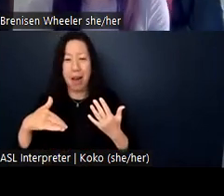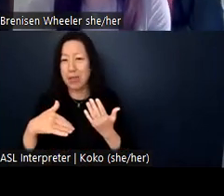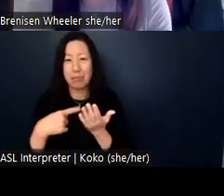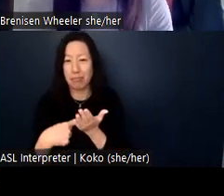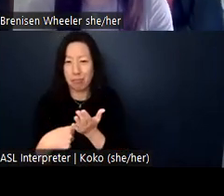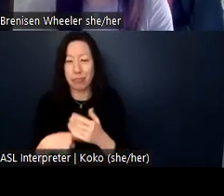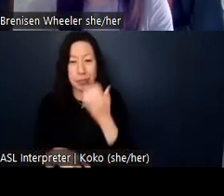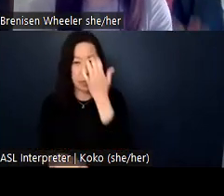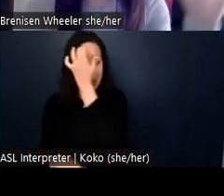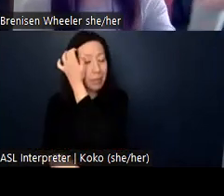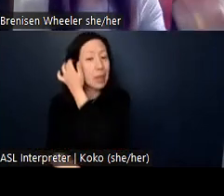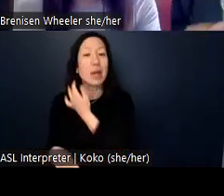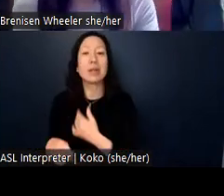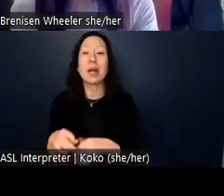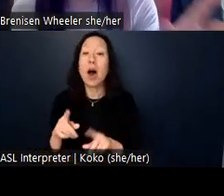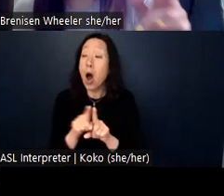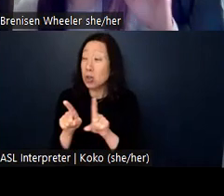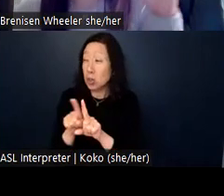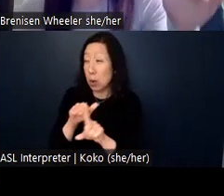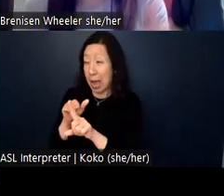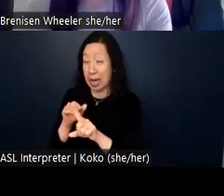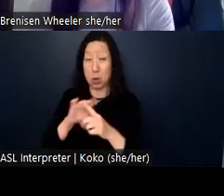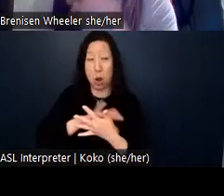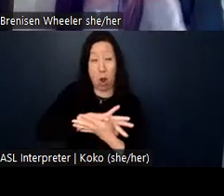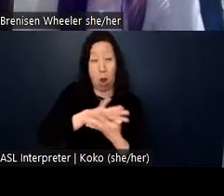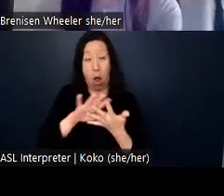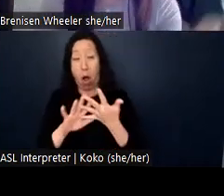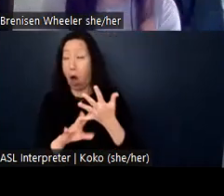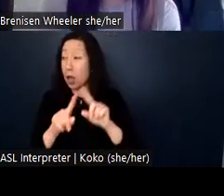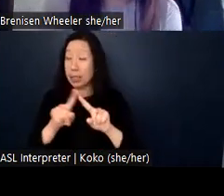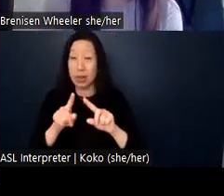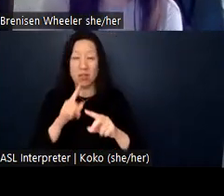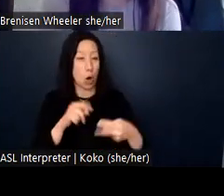of the different forms of abuse on these 2 slides are aimed toward gaining power and